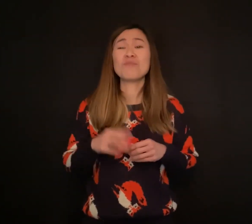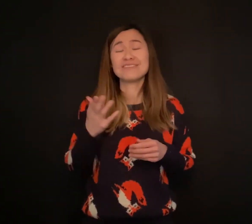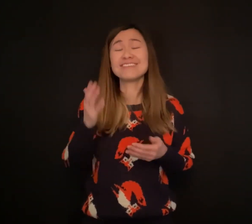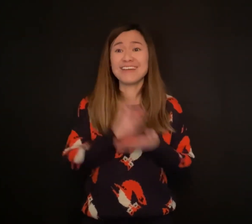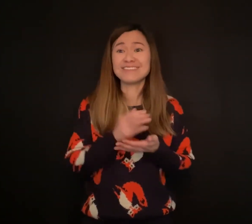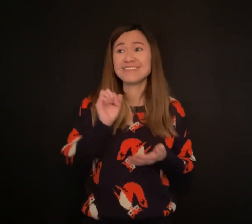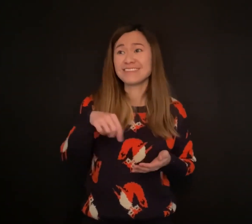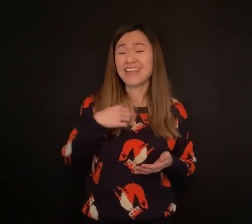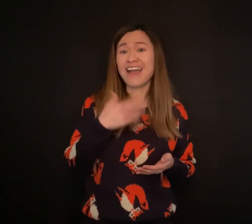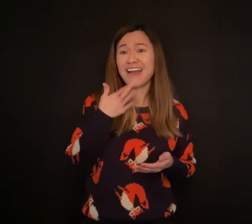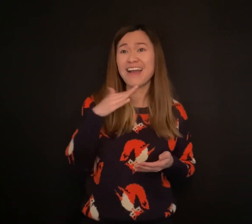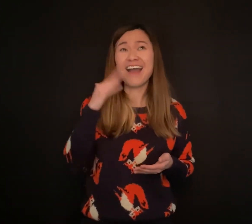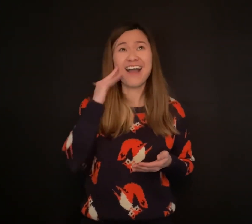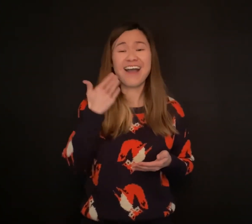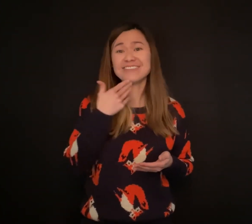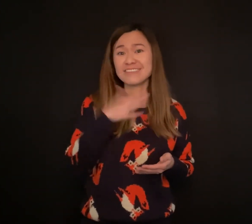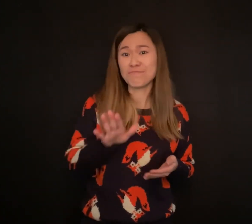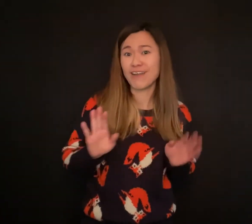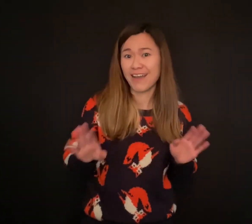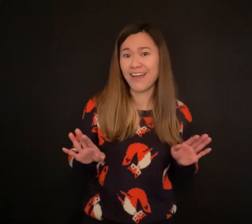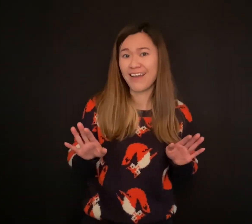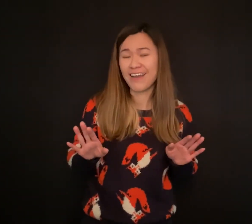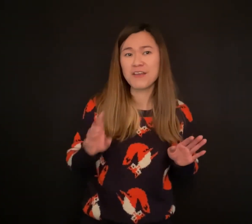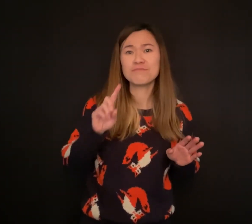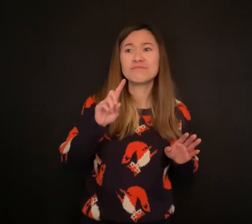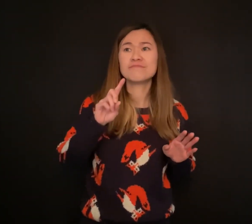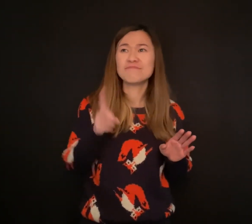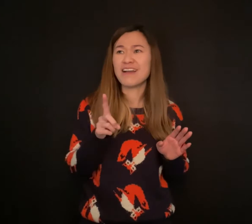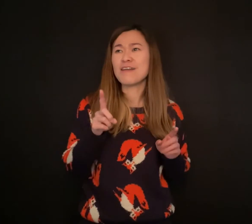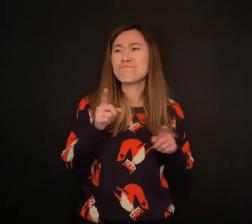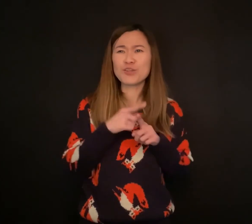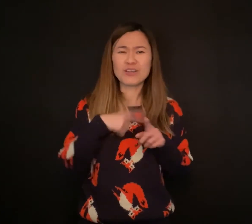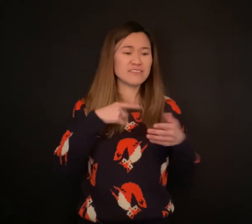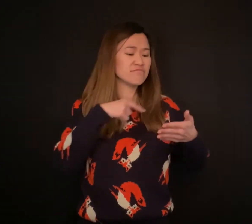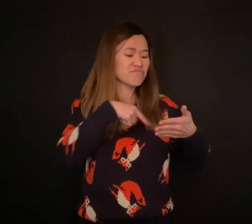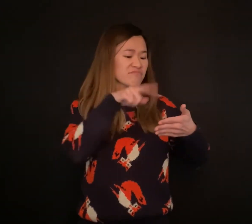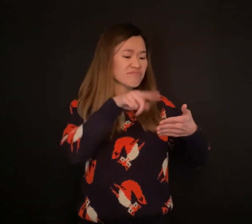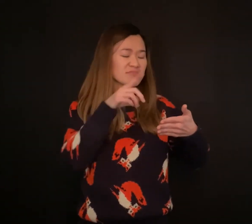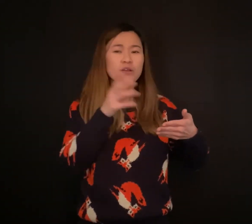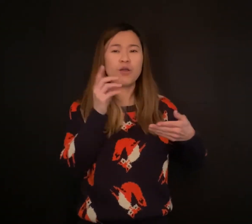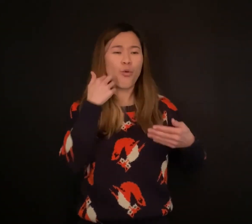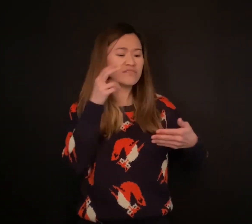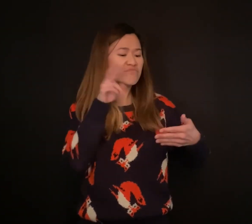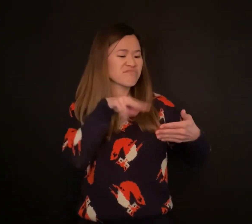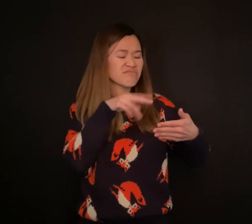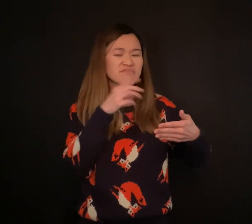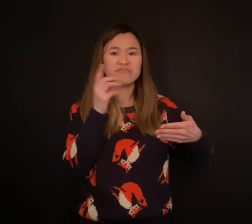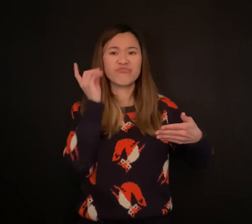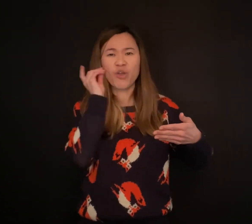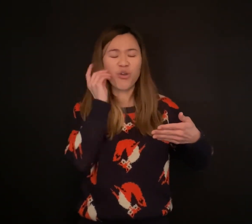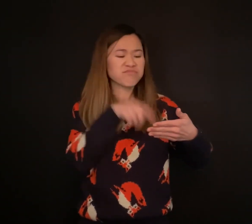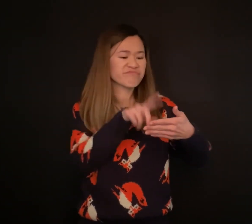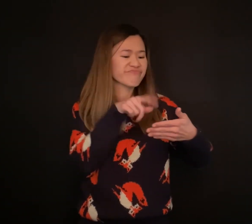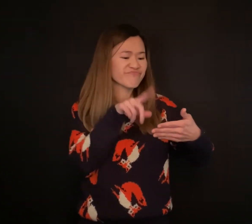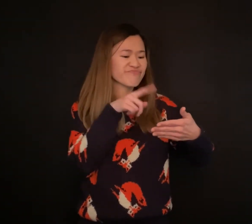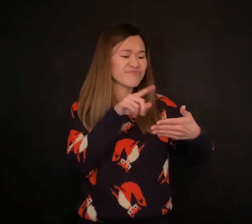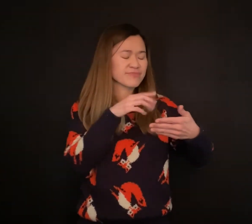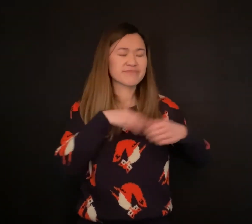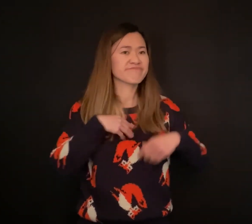So, yes I hate summer but I'm on my phone a lot